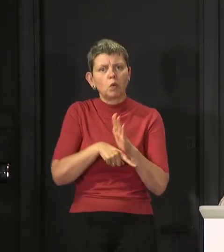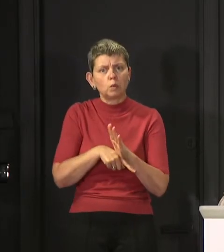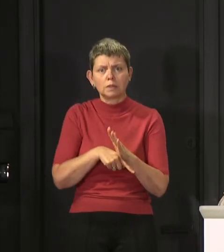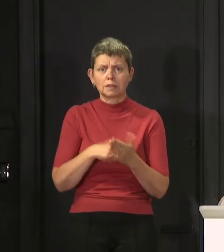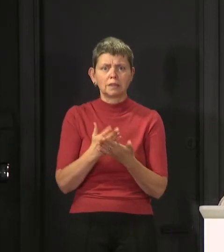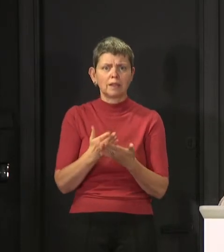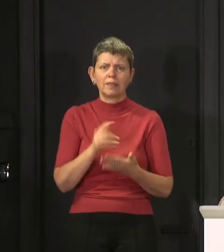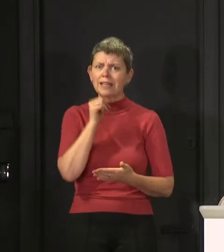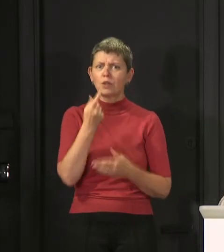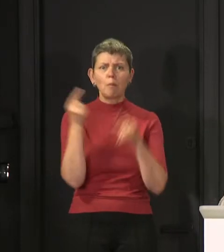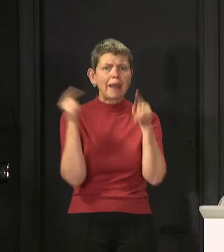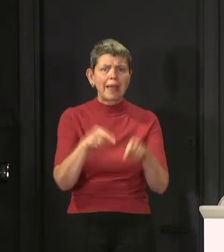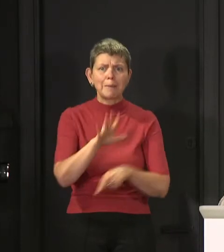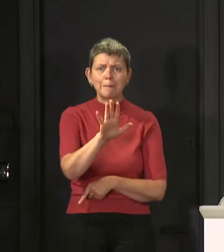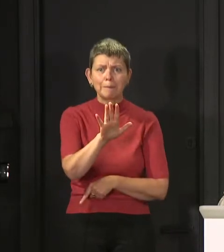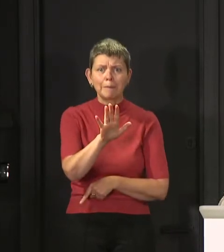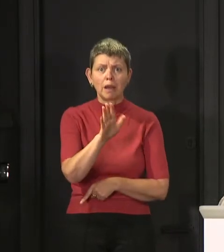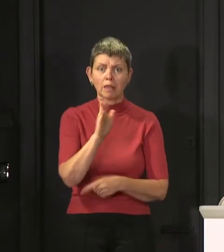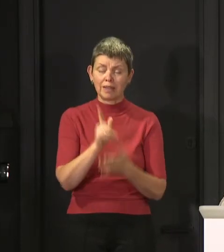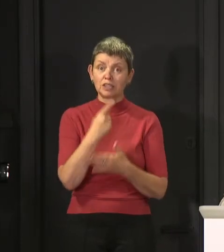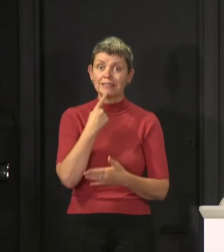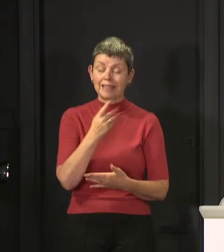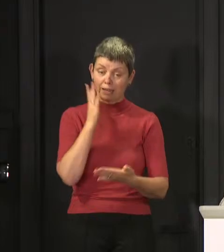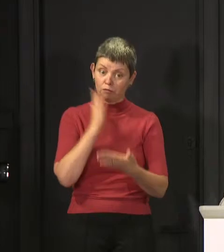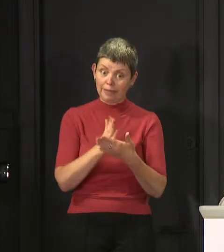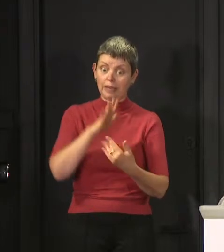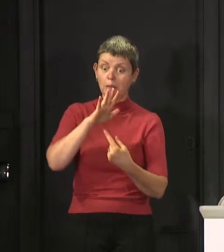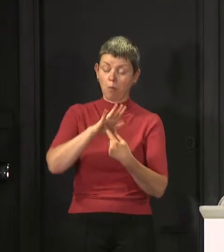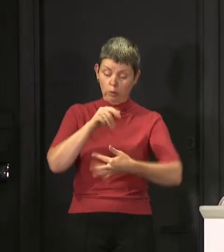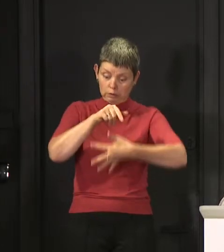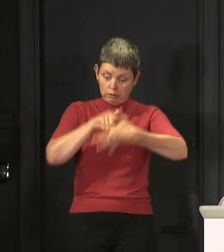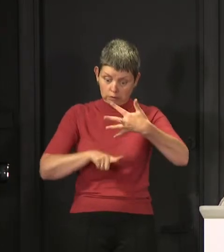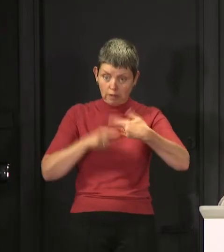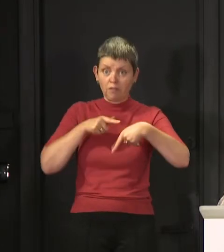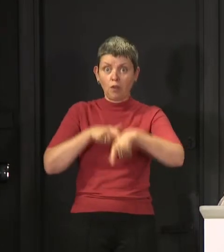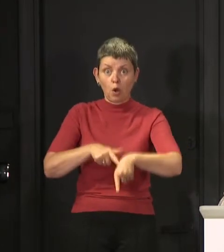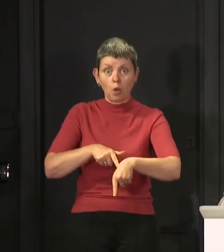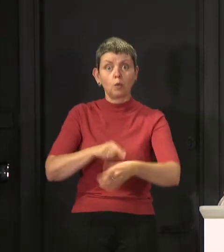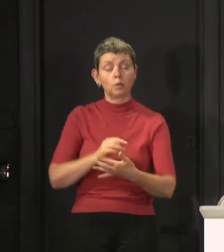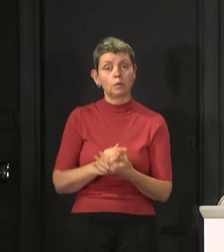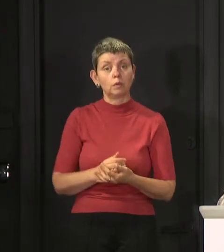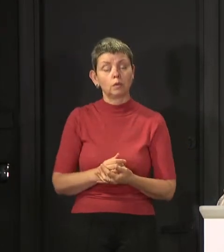we have a personal responsibility to keep this virus at bay. One of things we have learned